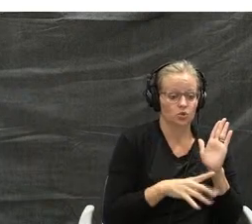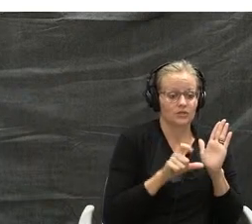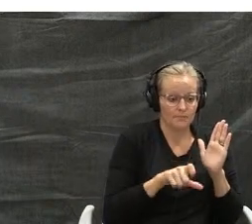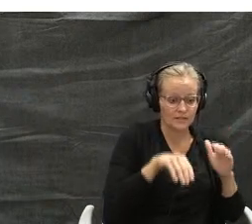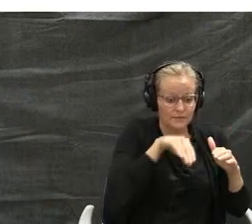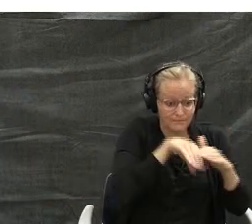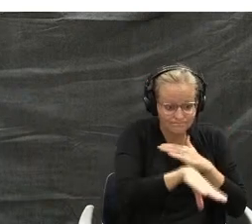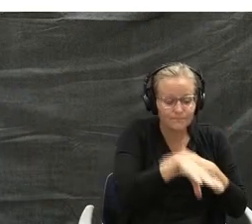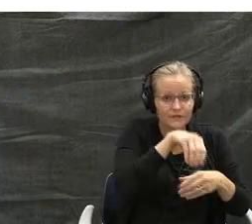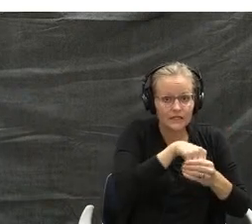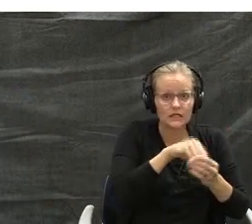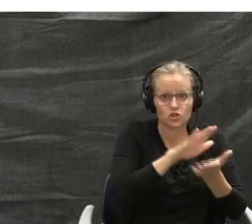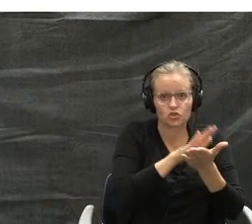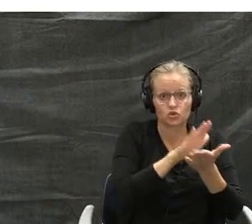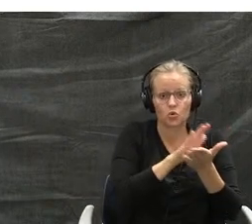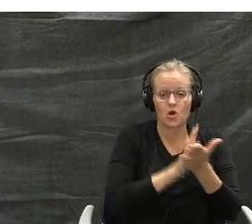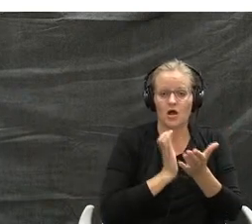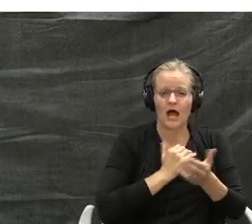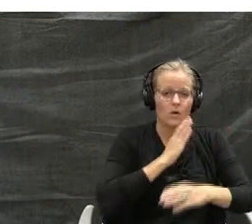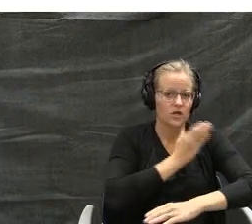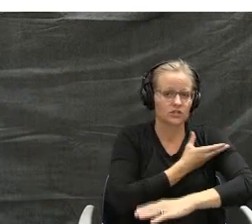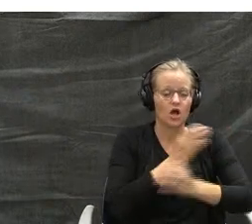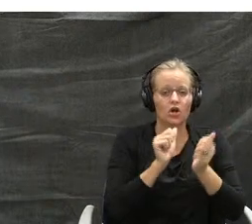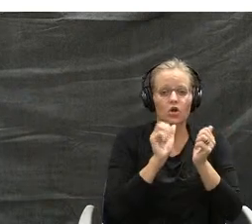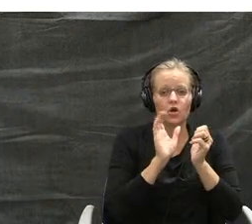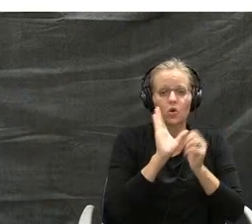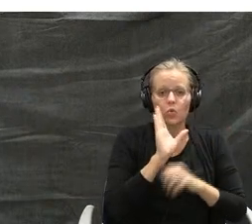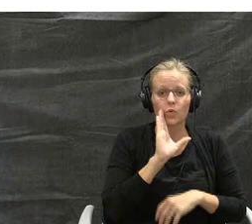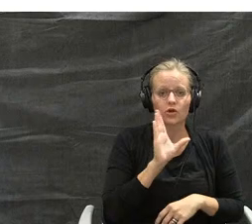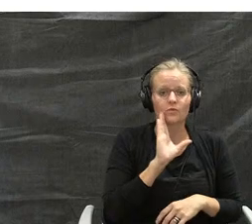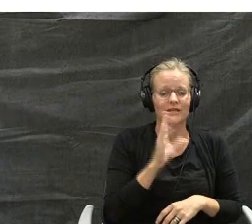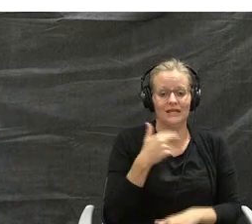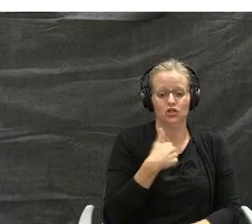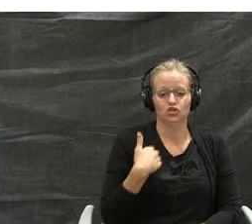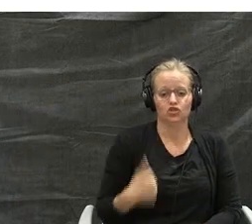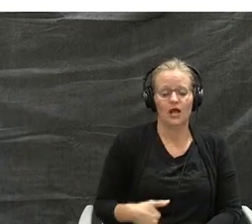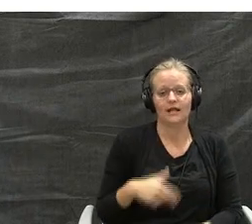immersion distance, learning Chinese curriculum at her age is not a viable option for her